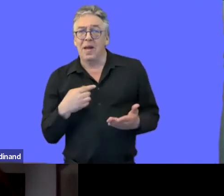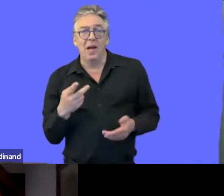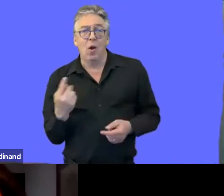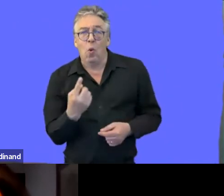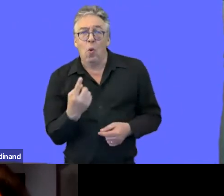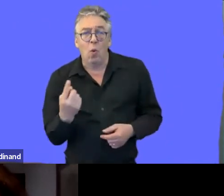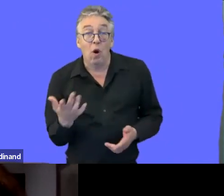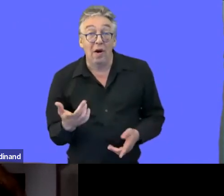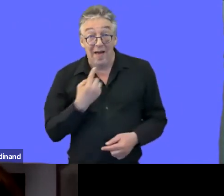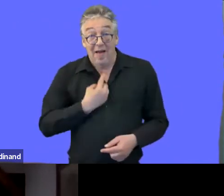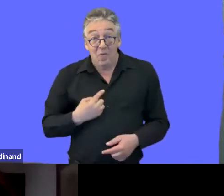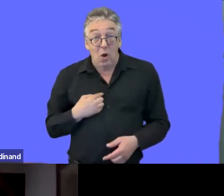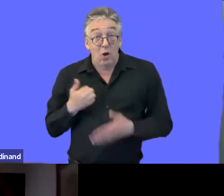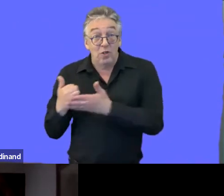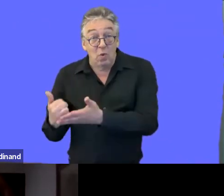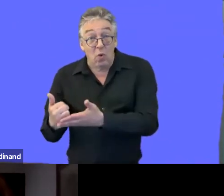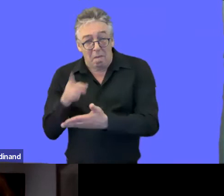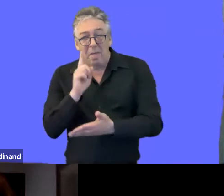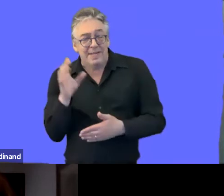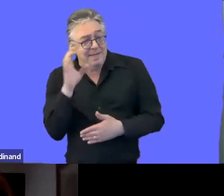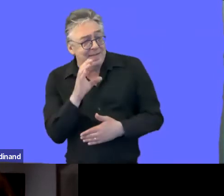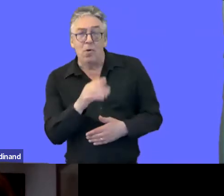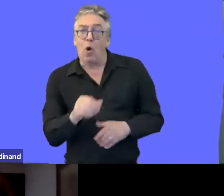Can we get support from other human rights organisations?